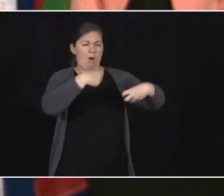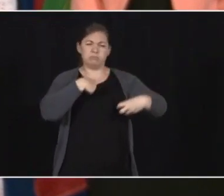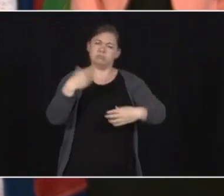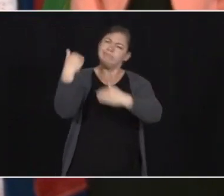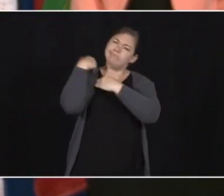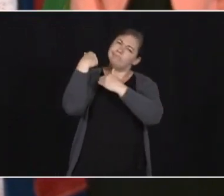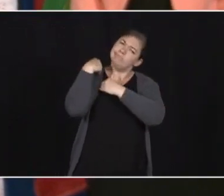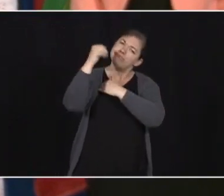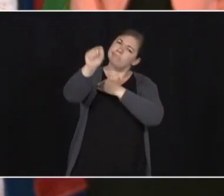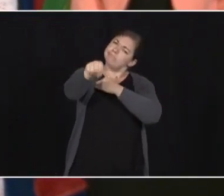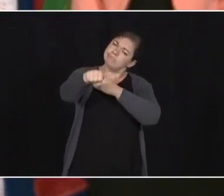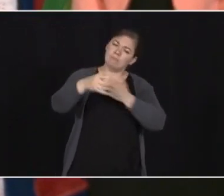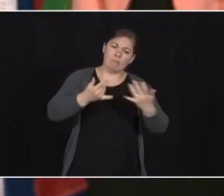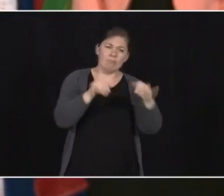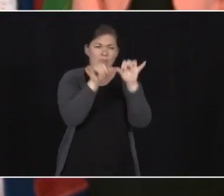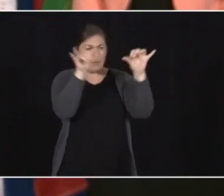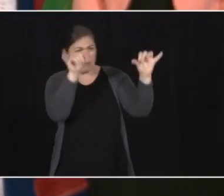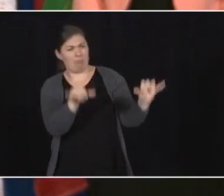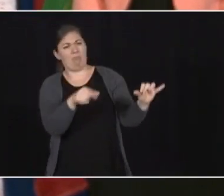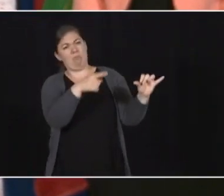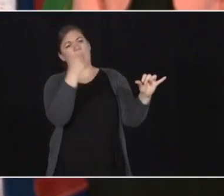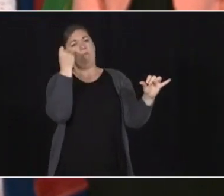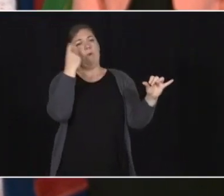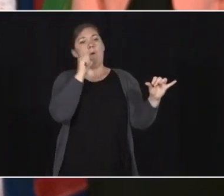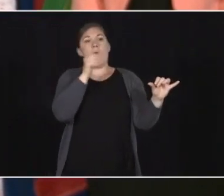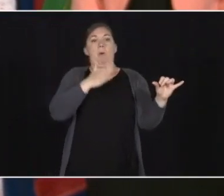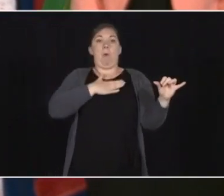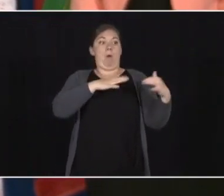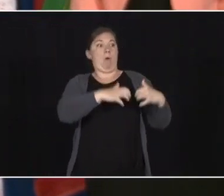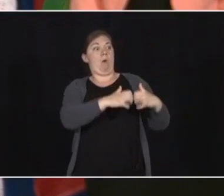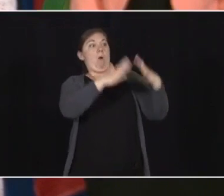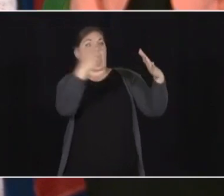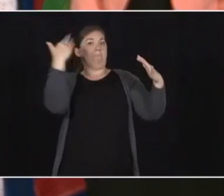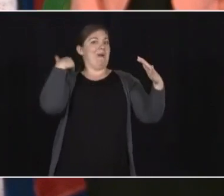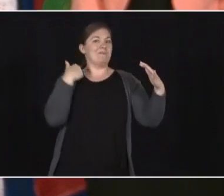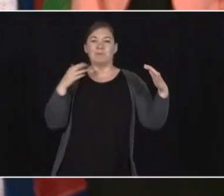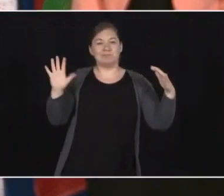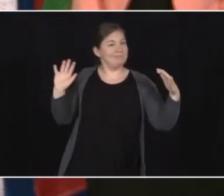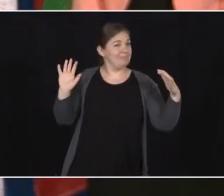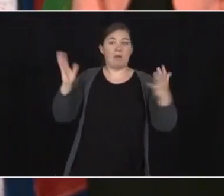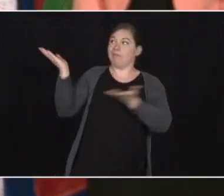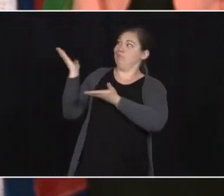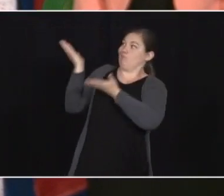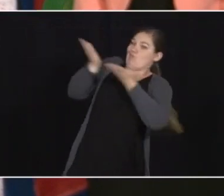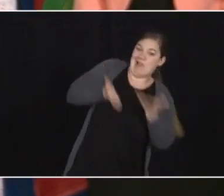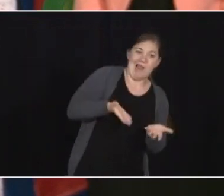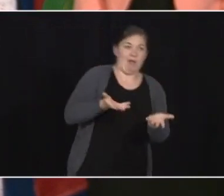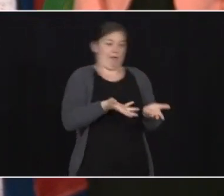for the system that we inherited. But I can tell you, we will fix the system.